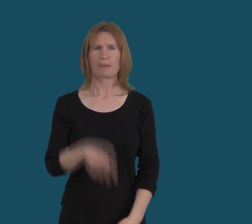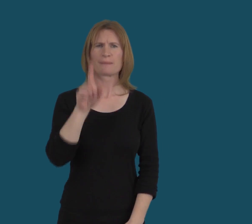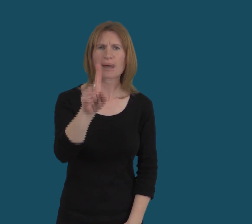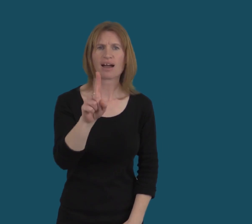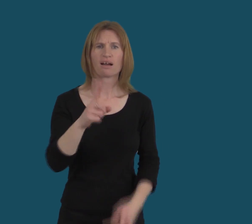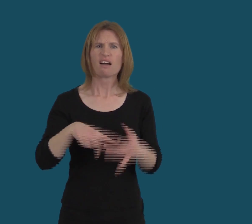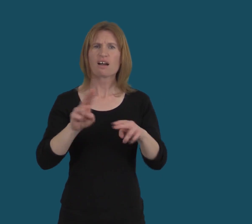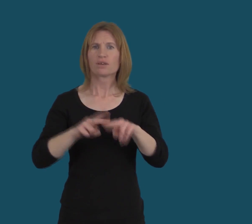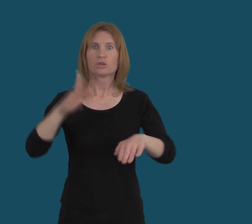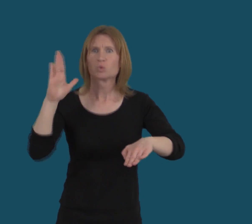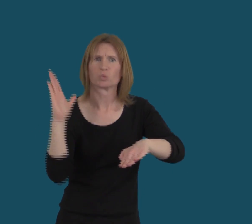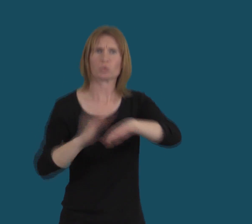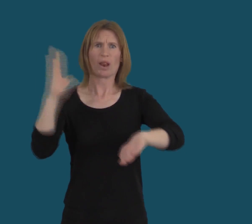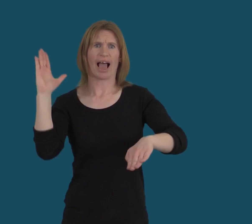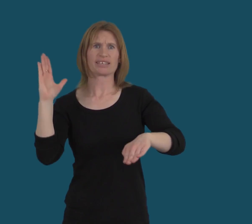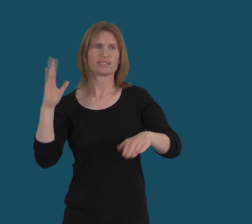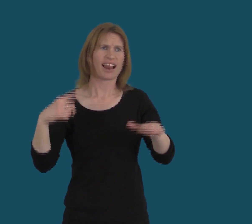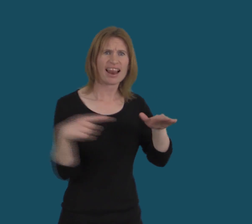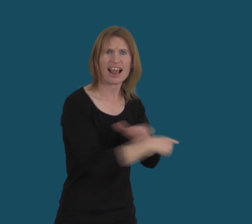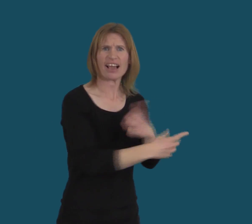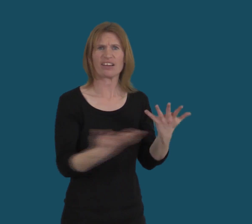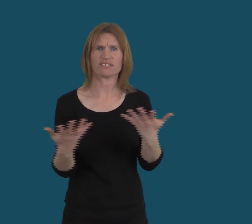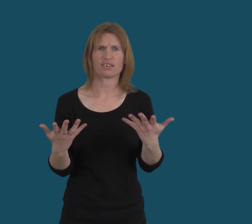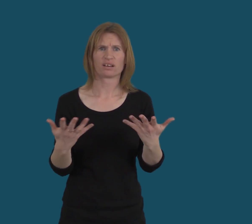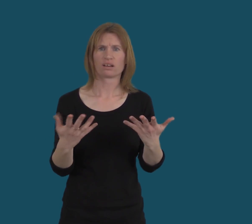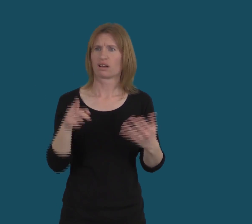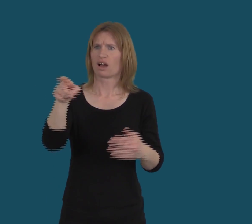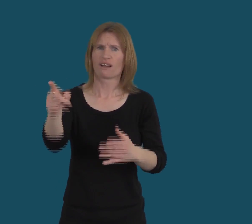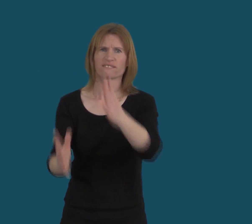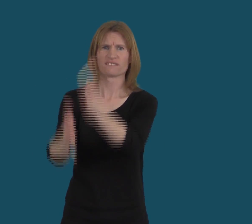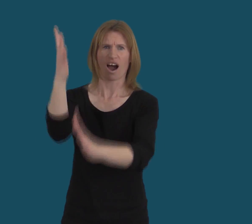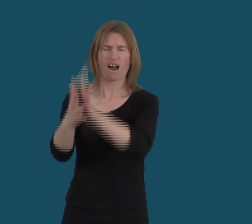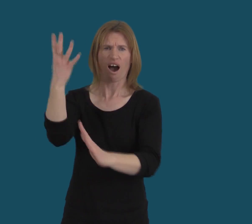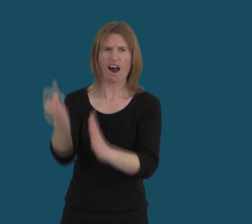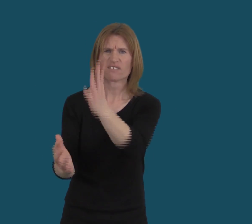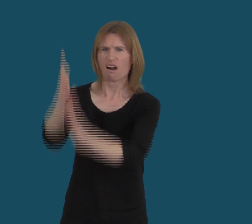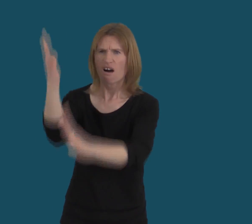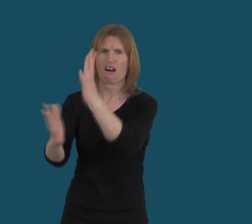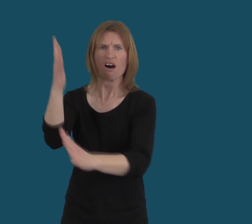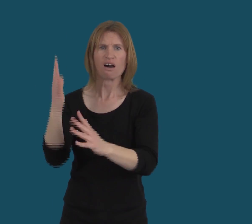But what can you do if there is a bushfire in your area and it is too late to leave?